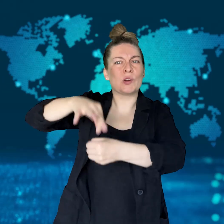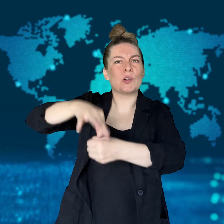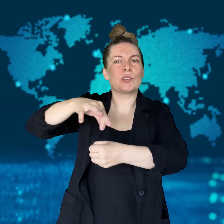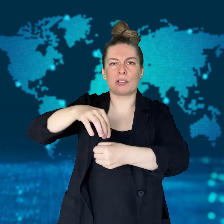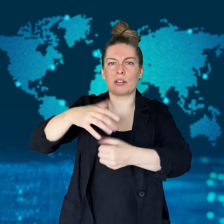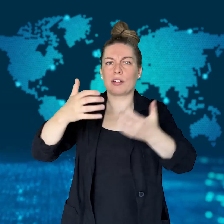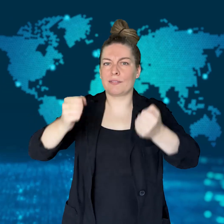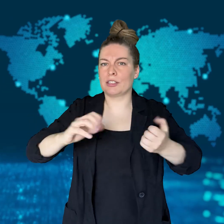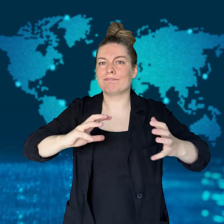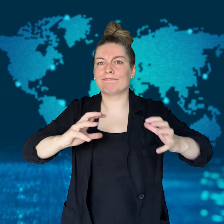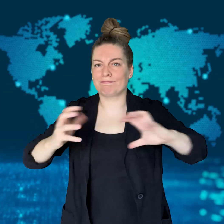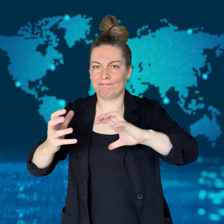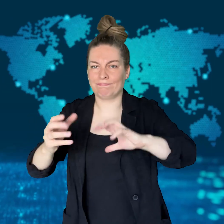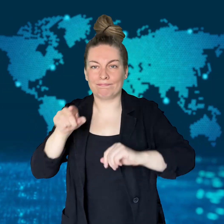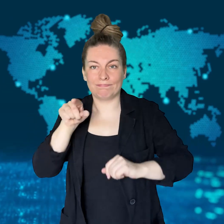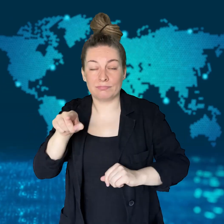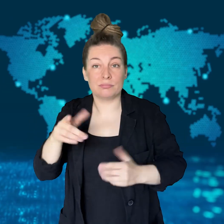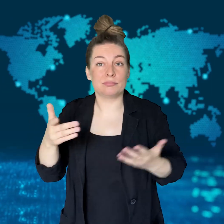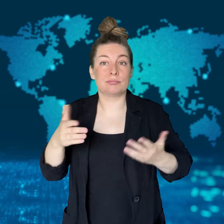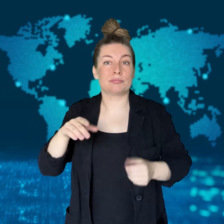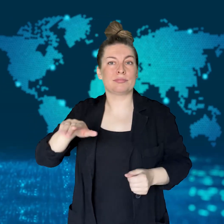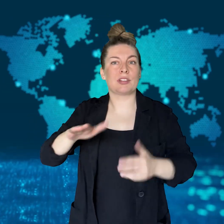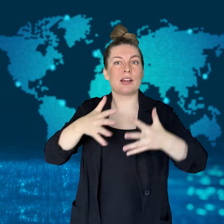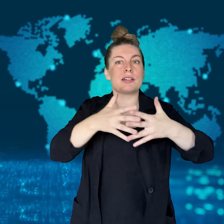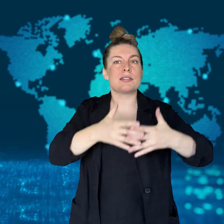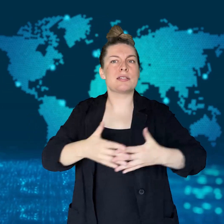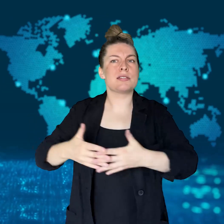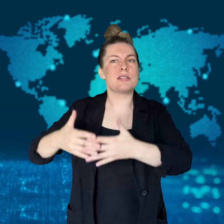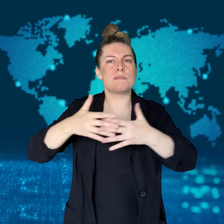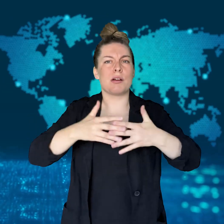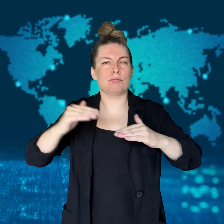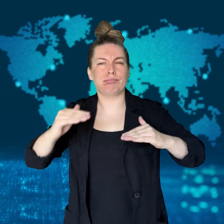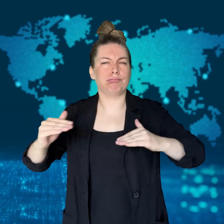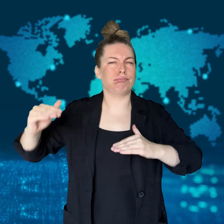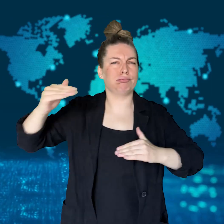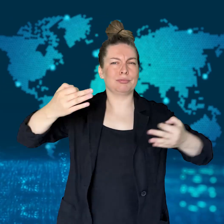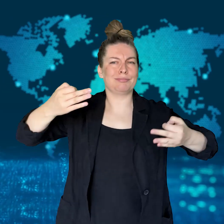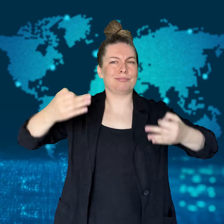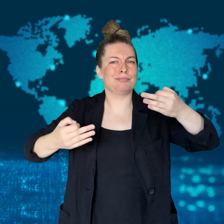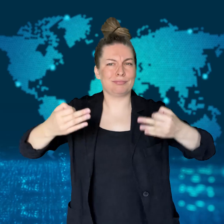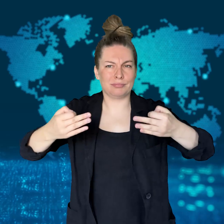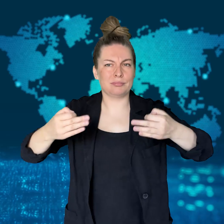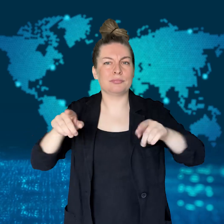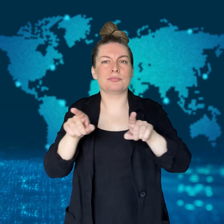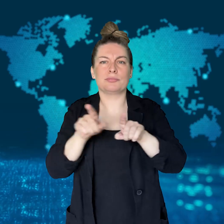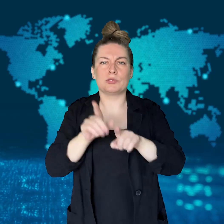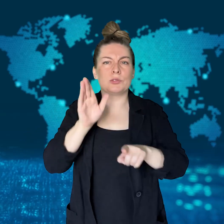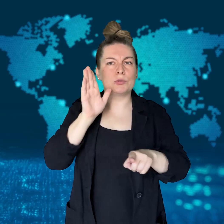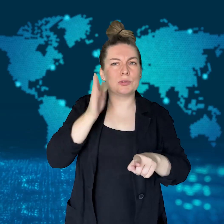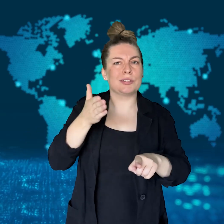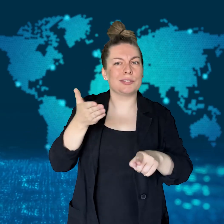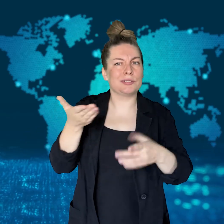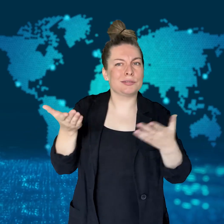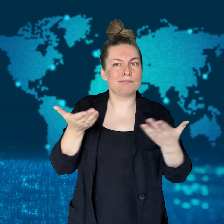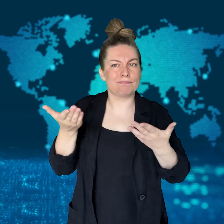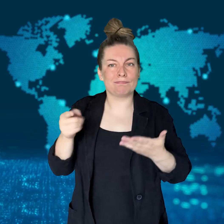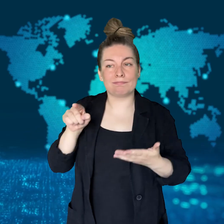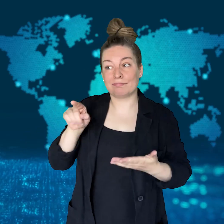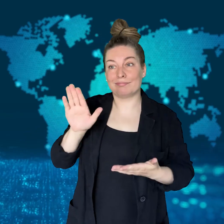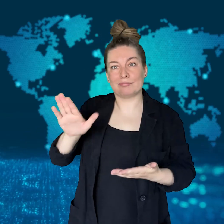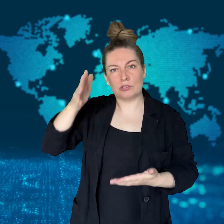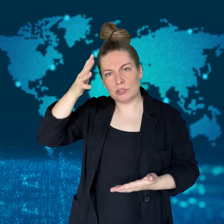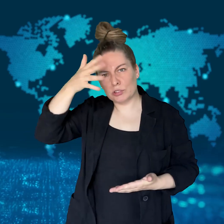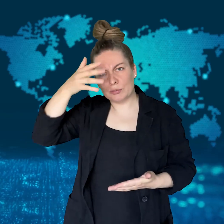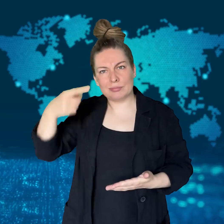The US Supreme Court will have to consider Trump's claims of